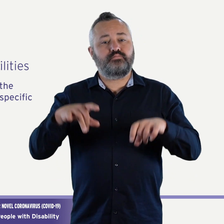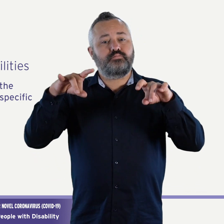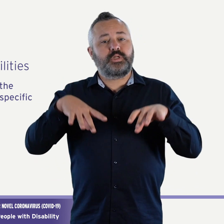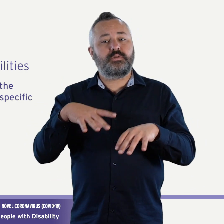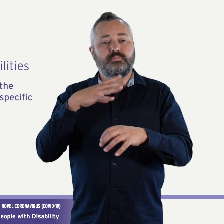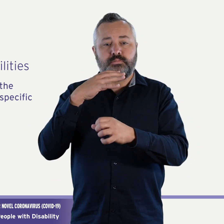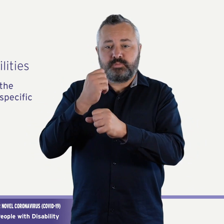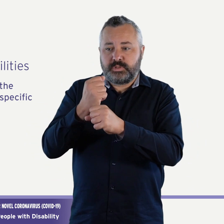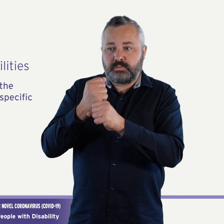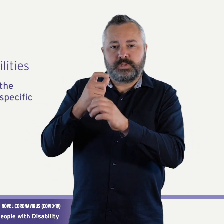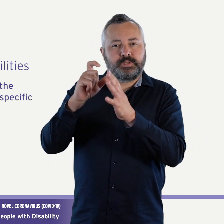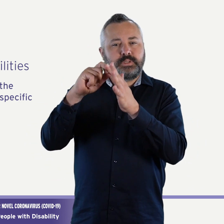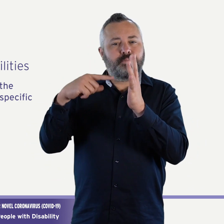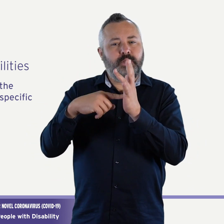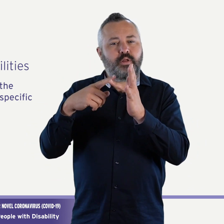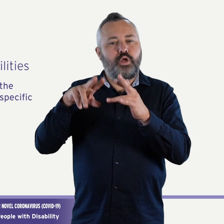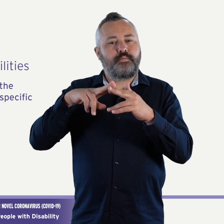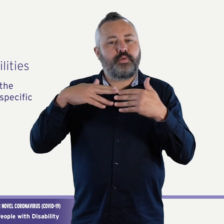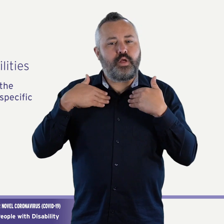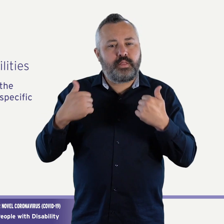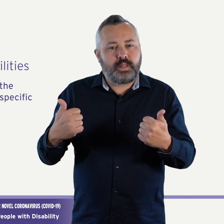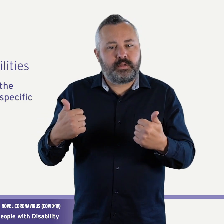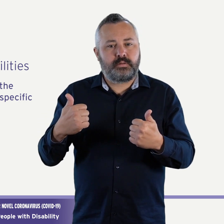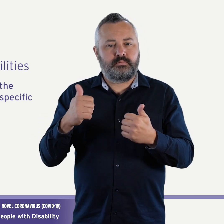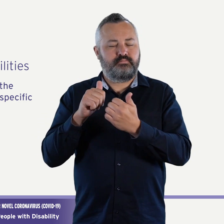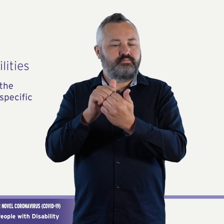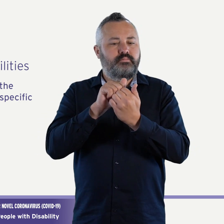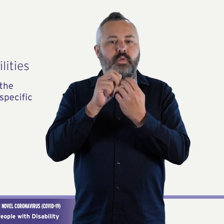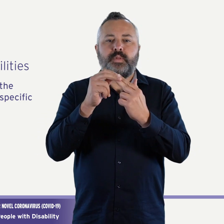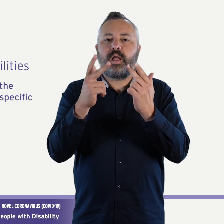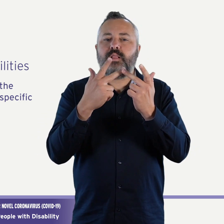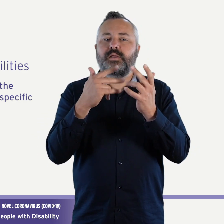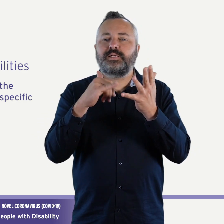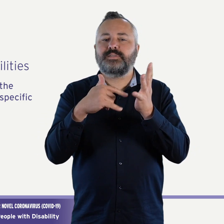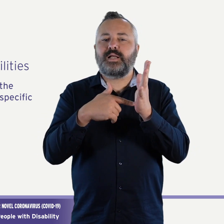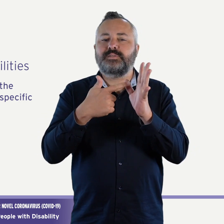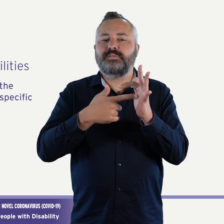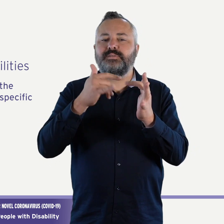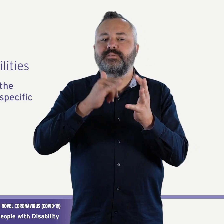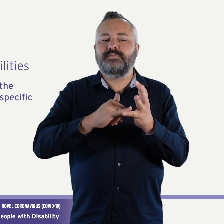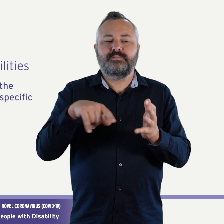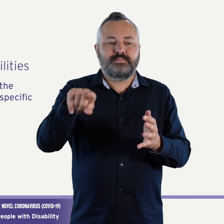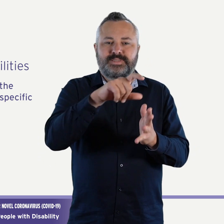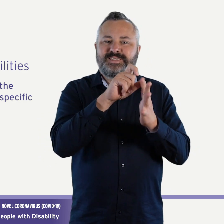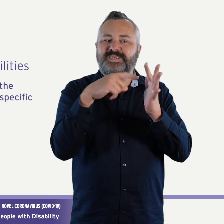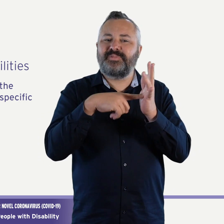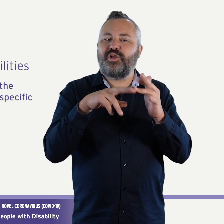The Australian Government Department of Health works with state and territory public health units